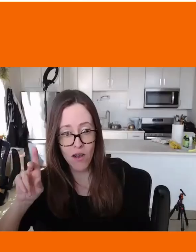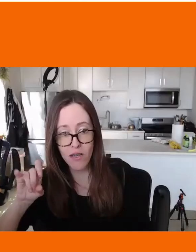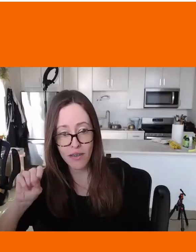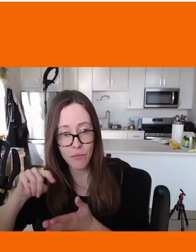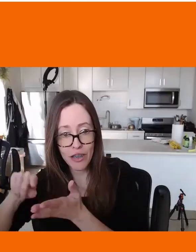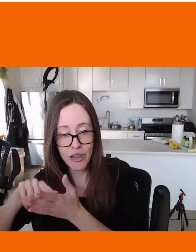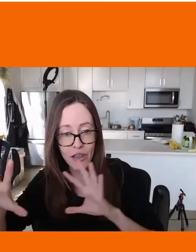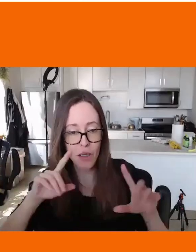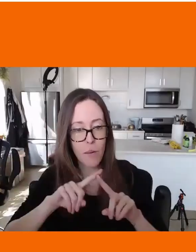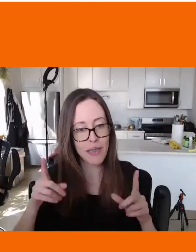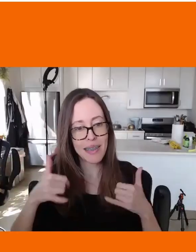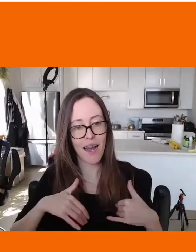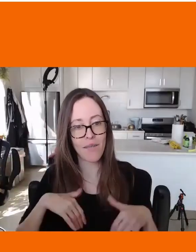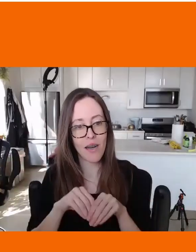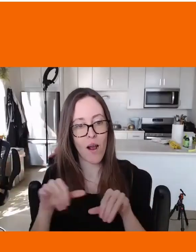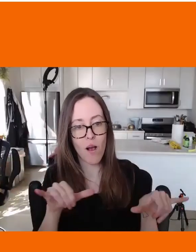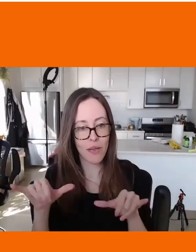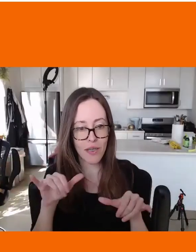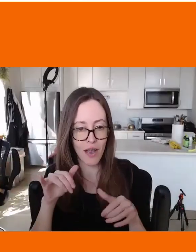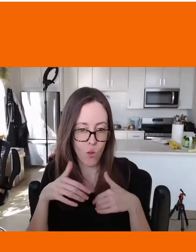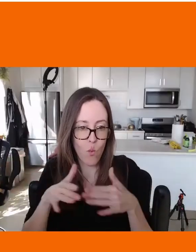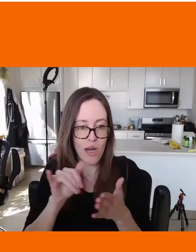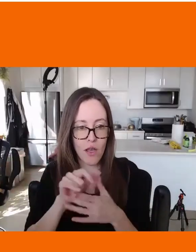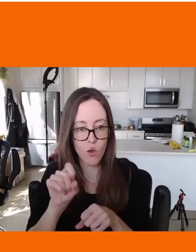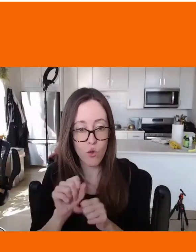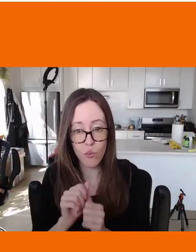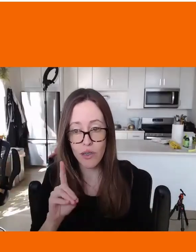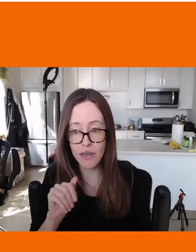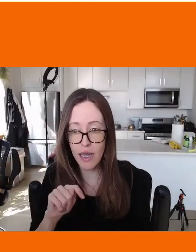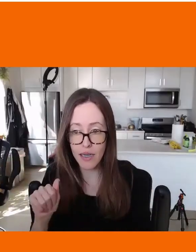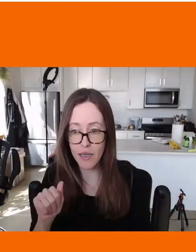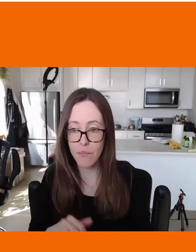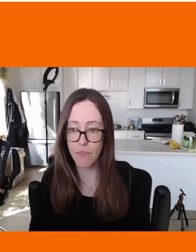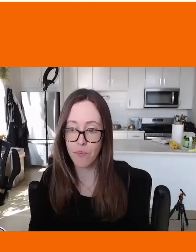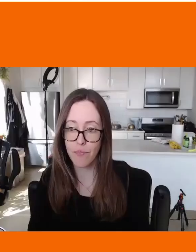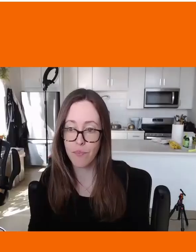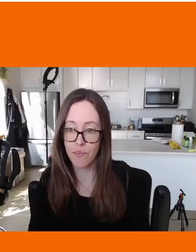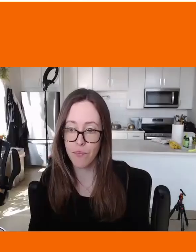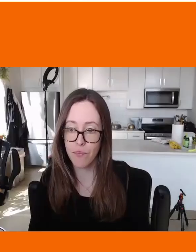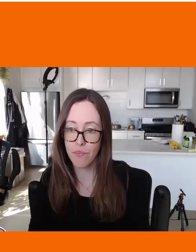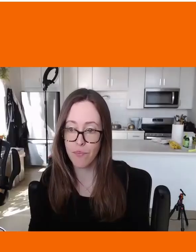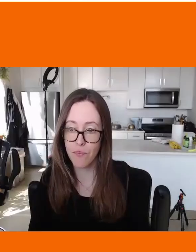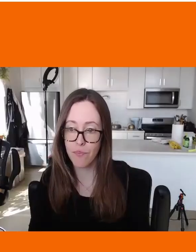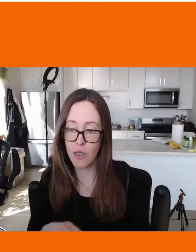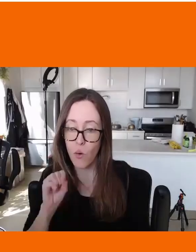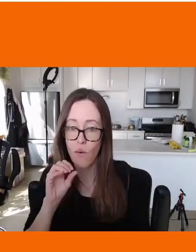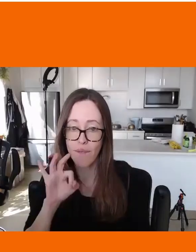different than AI autism research, but in the same way, you're working with data and data sets